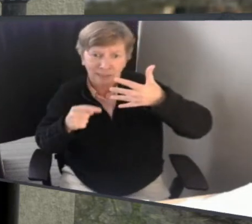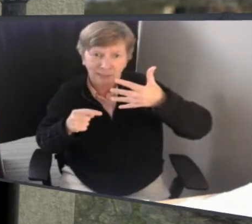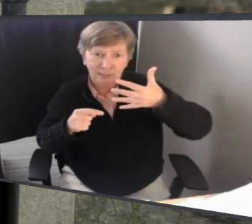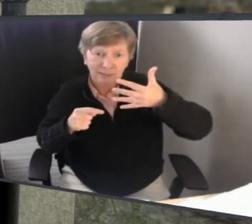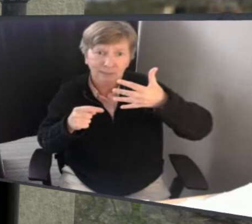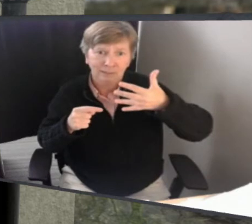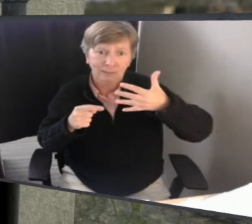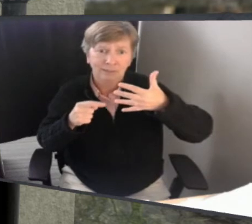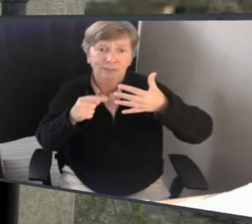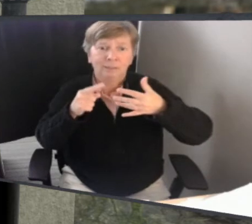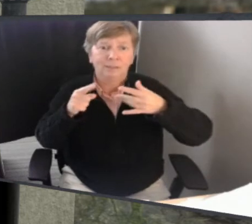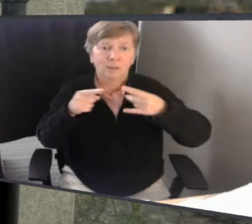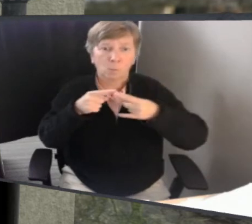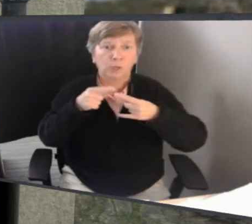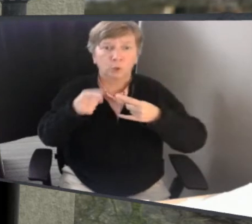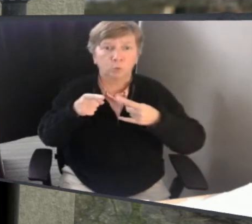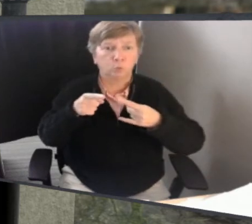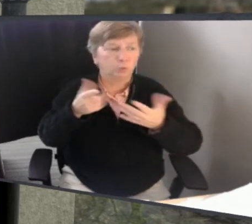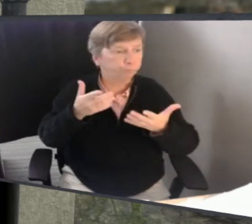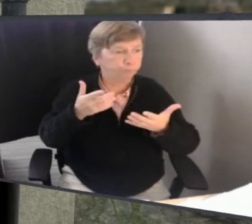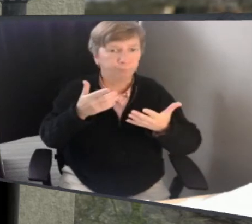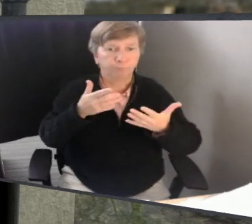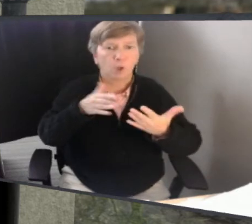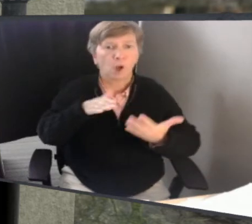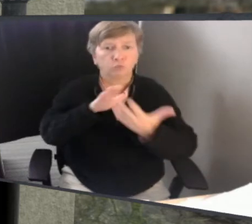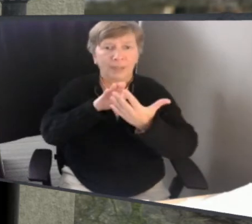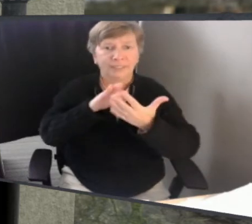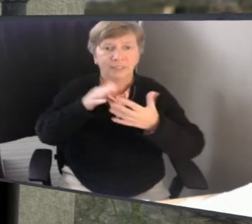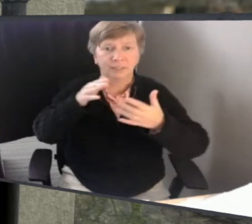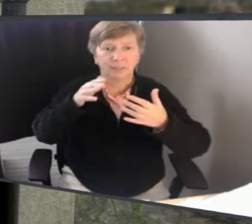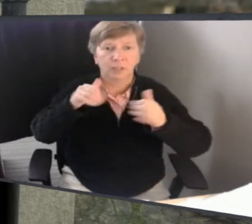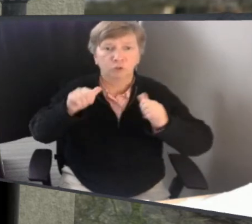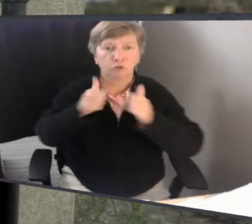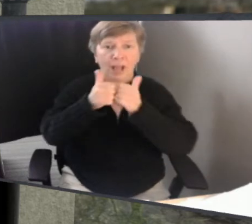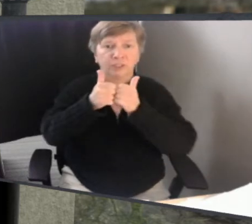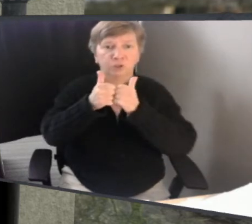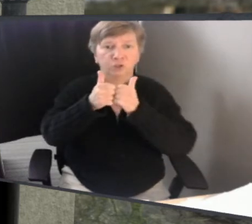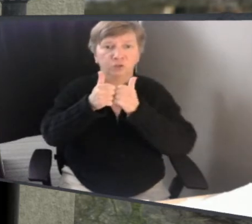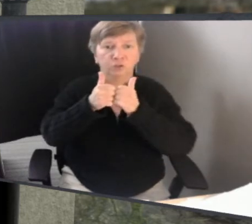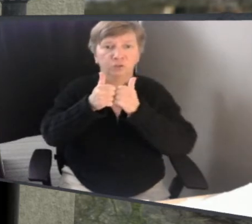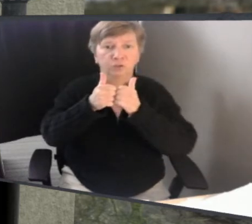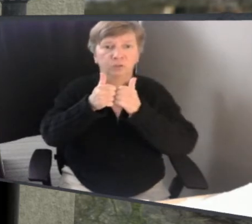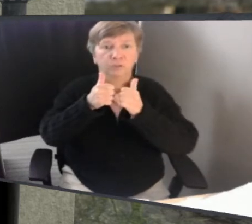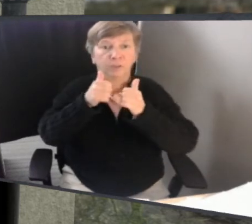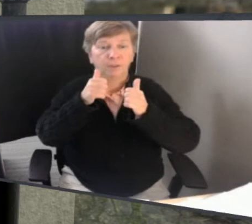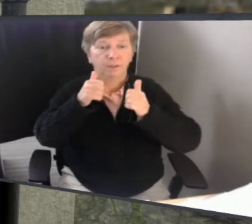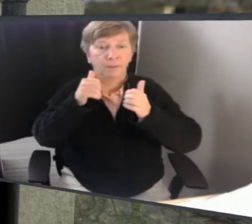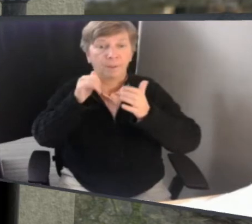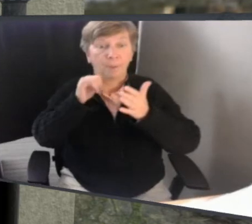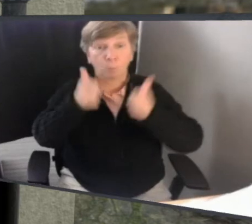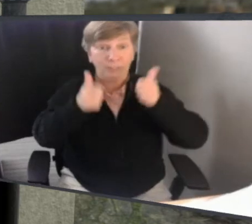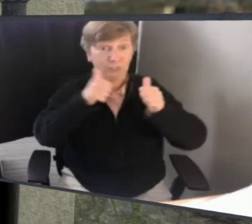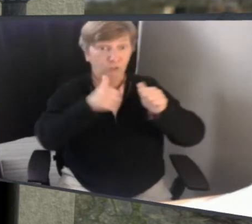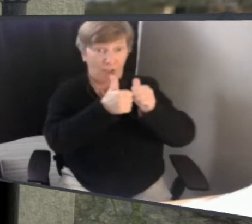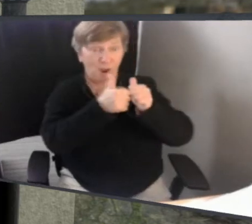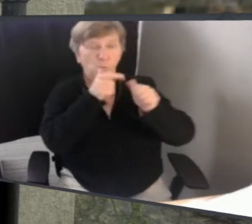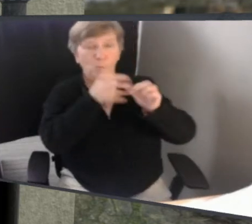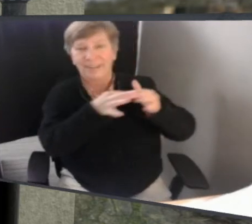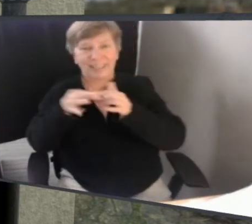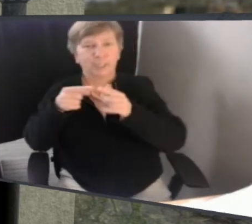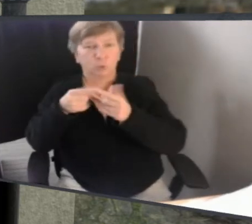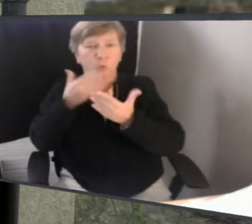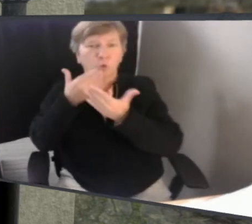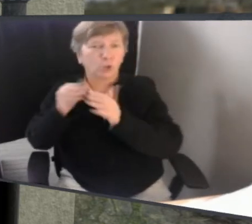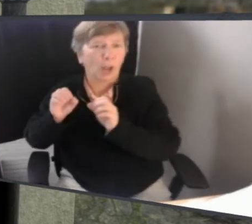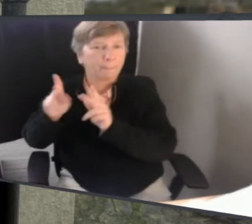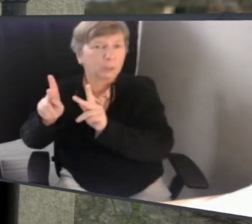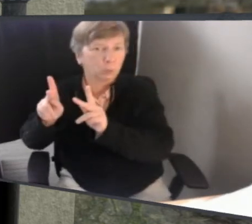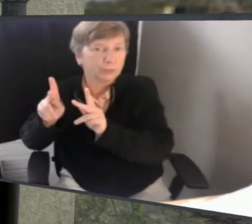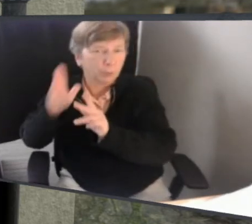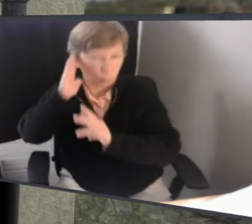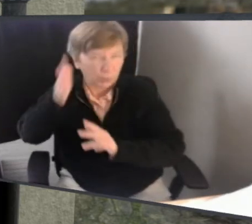we have to think of different options, or different approaches, to addressing these various challenges.